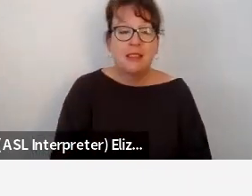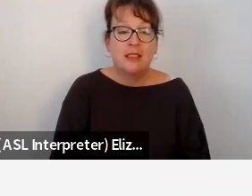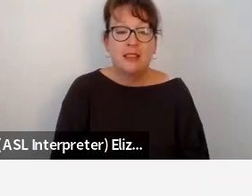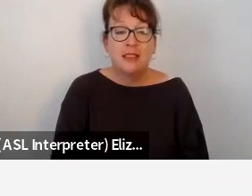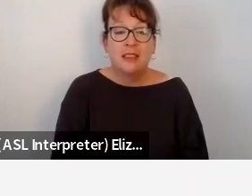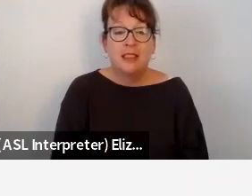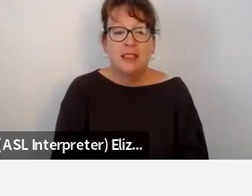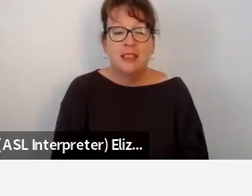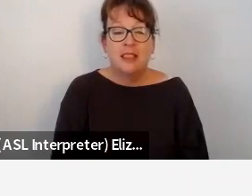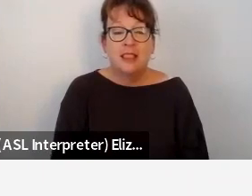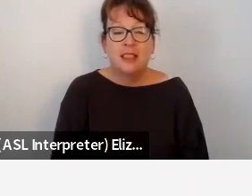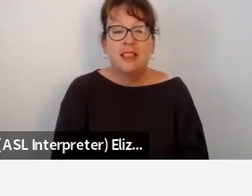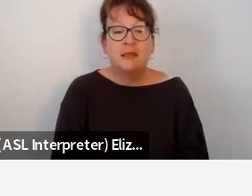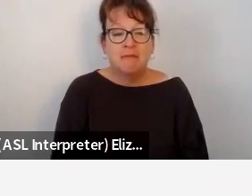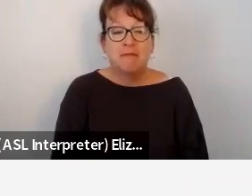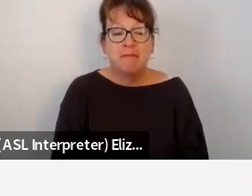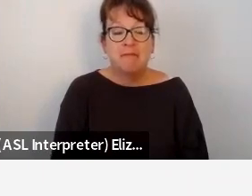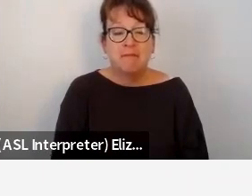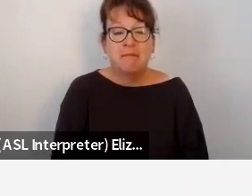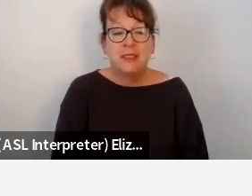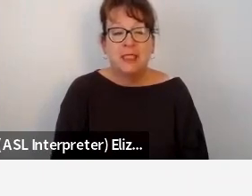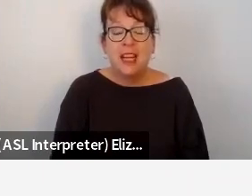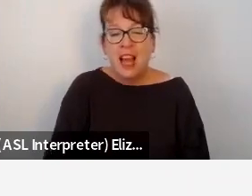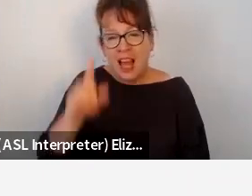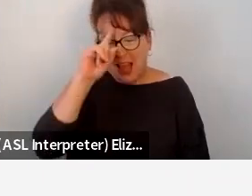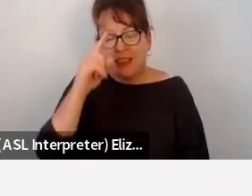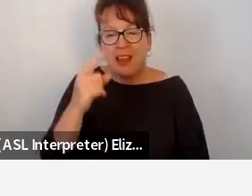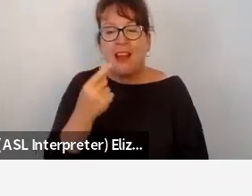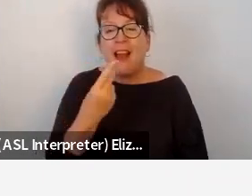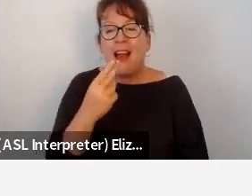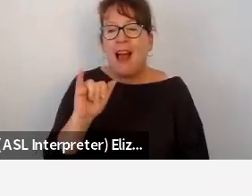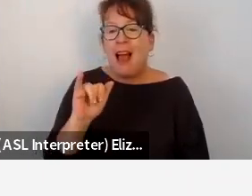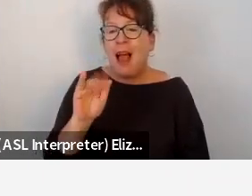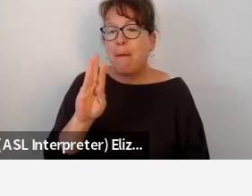expect you may all have planning elements that are feeding on each other